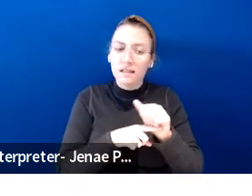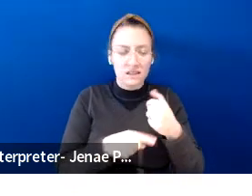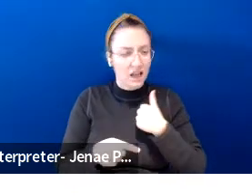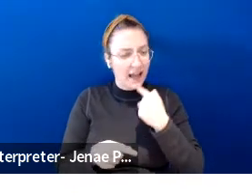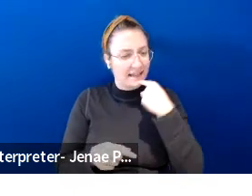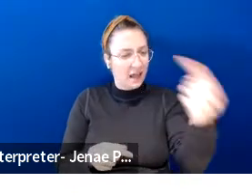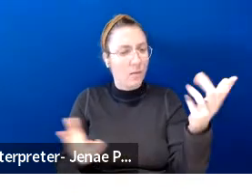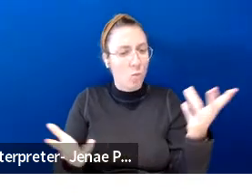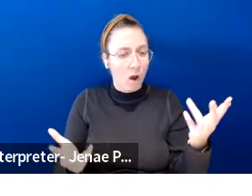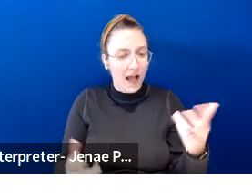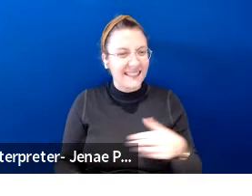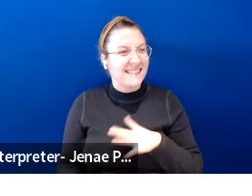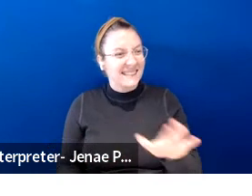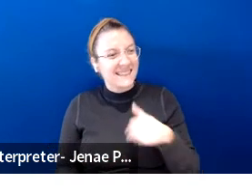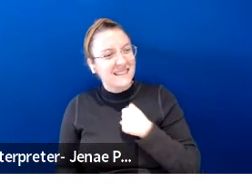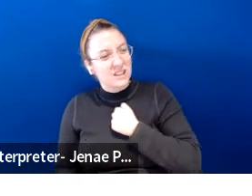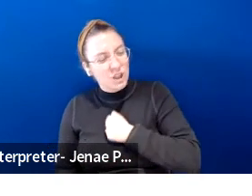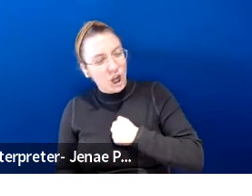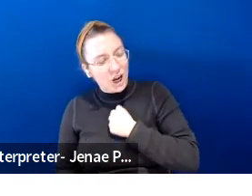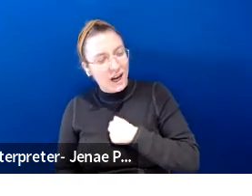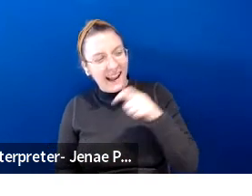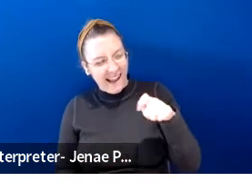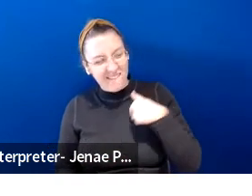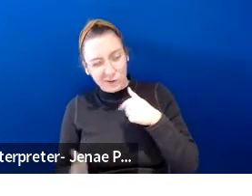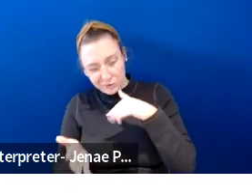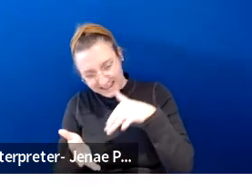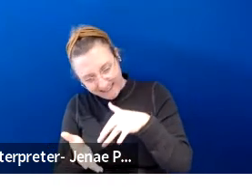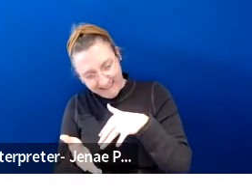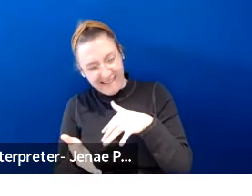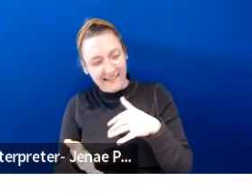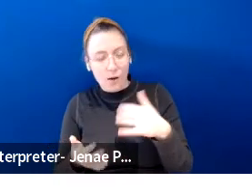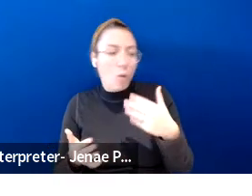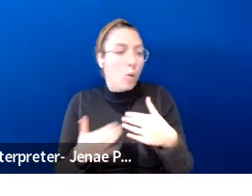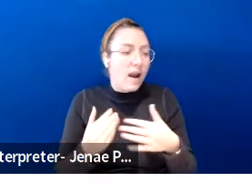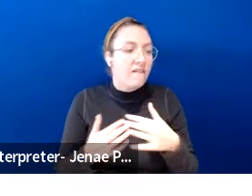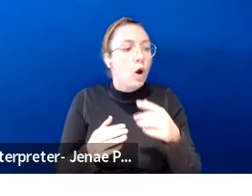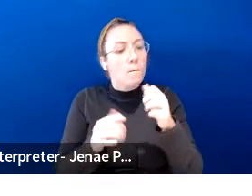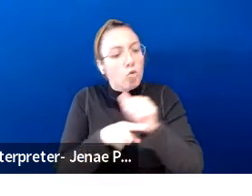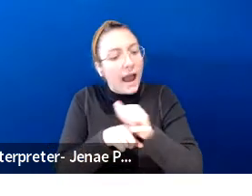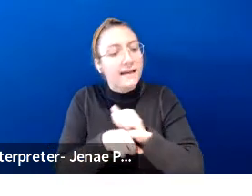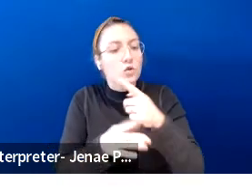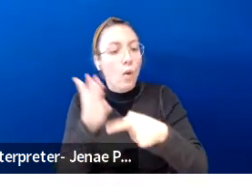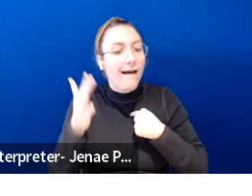I'm going to have to, you know, study or whatever it will be. It's so anticipating those